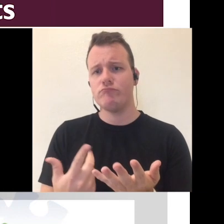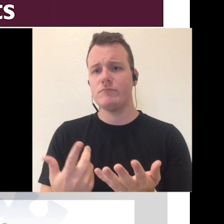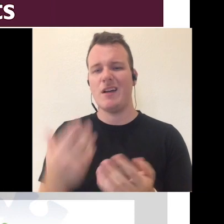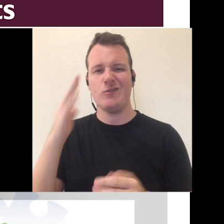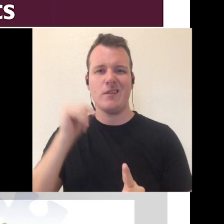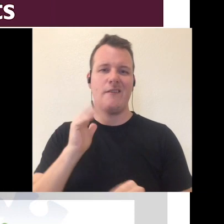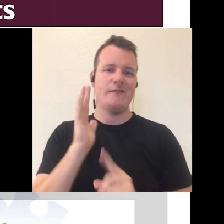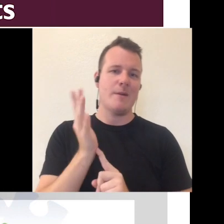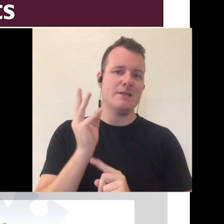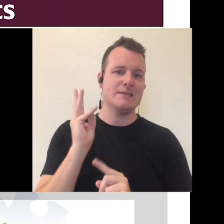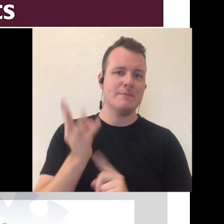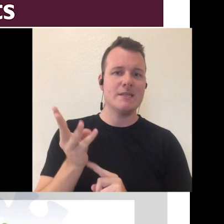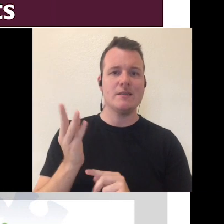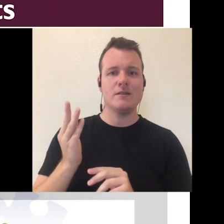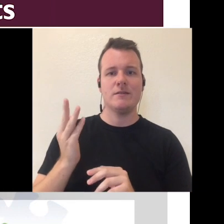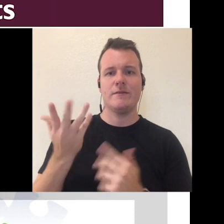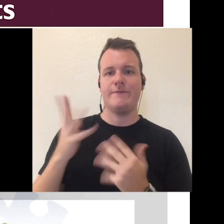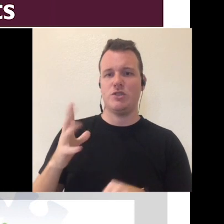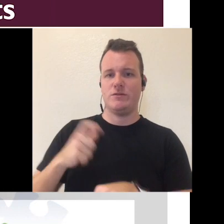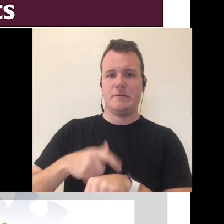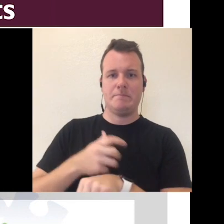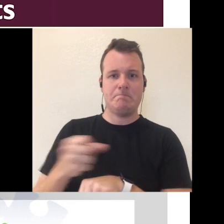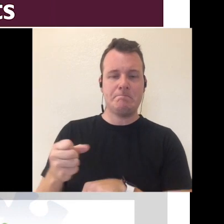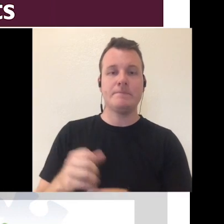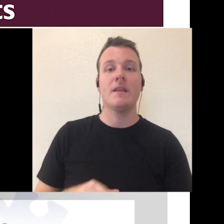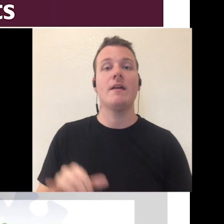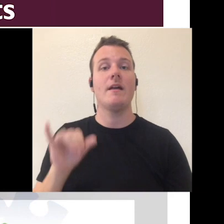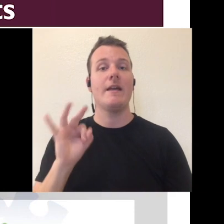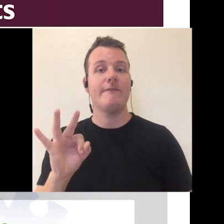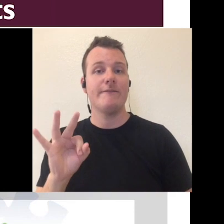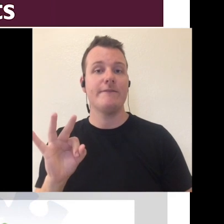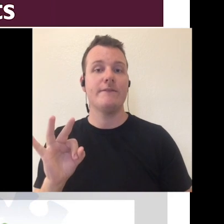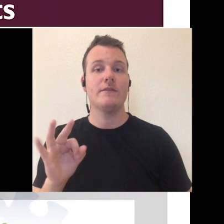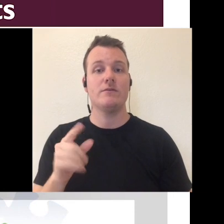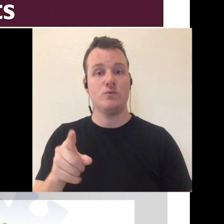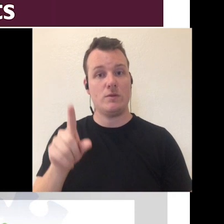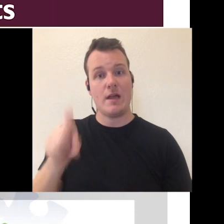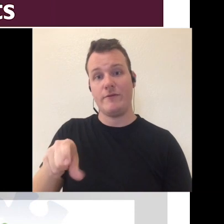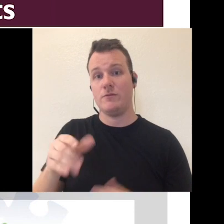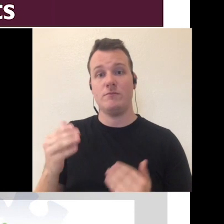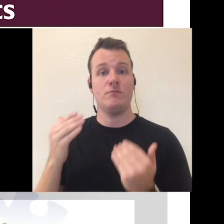some questions, but I know we're 5-6 minutes over here, so if you have a need